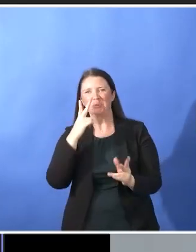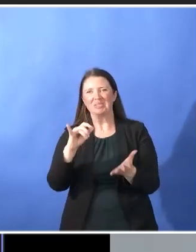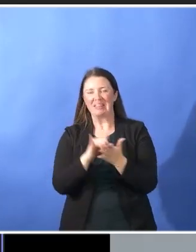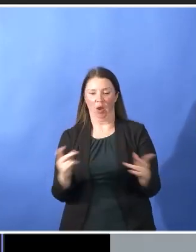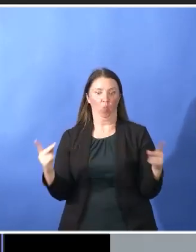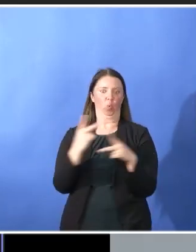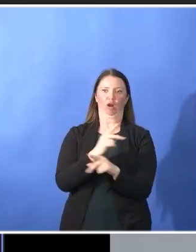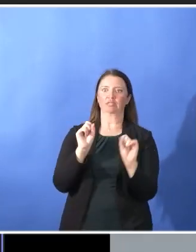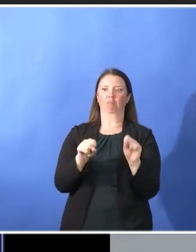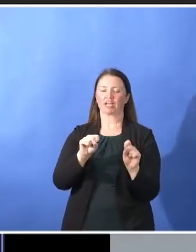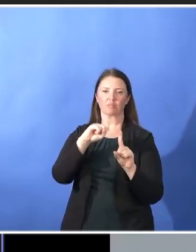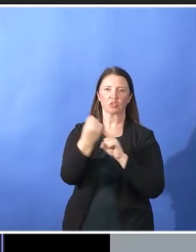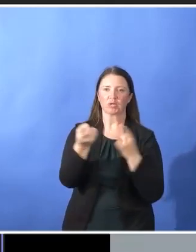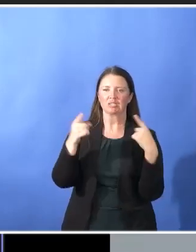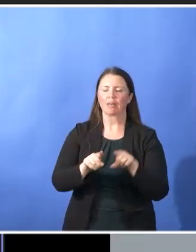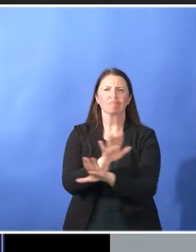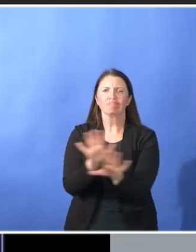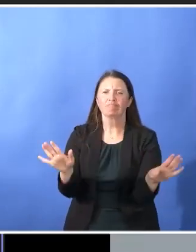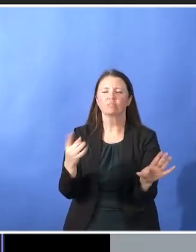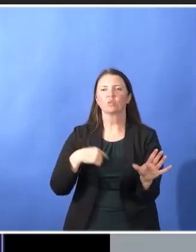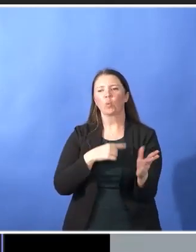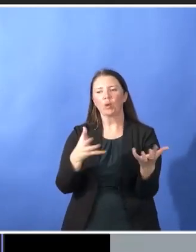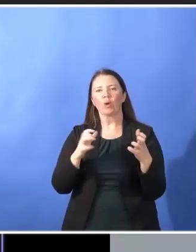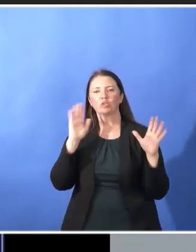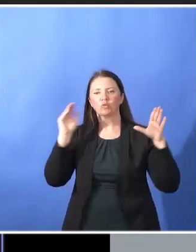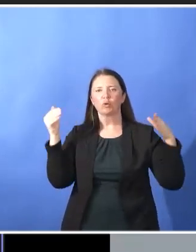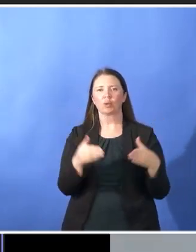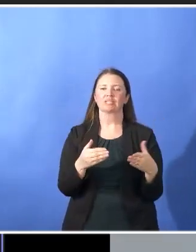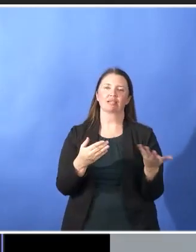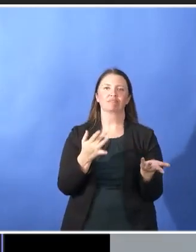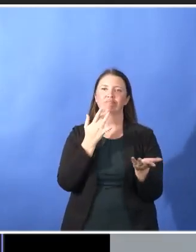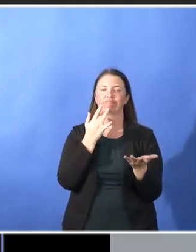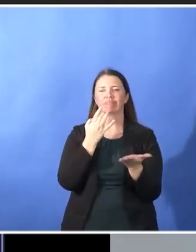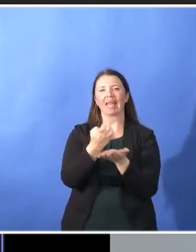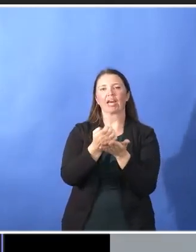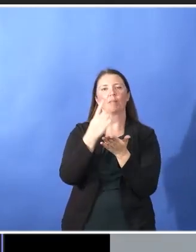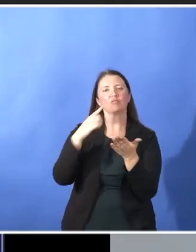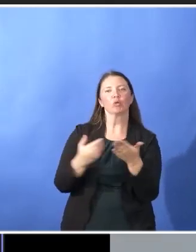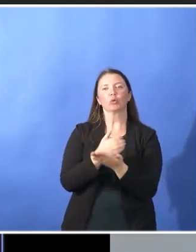FAVORABLE ECONOMICS OF THIS NEW SPACE.